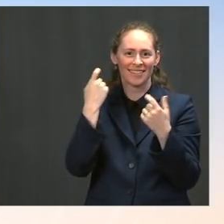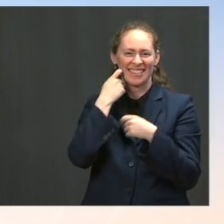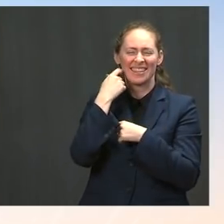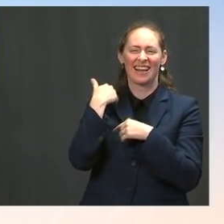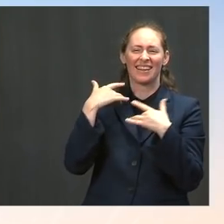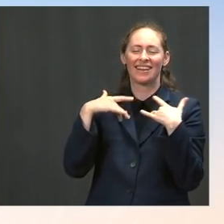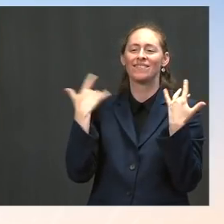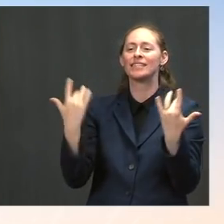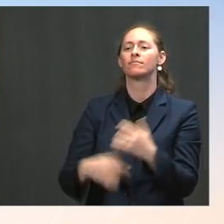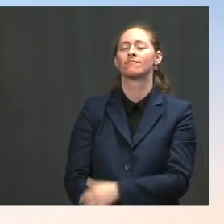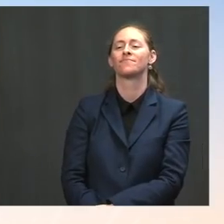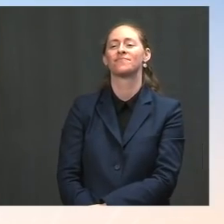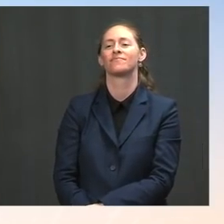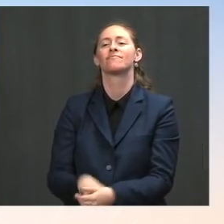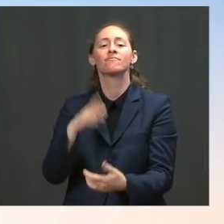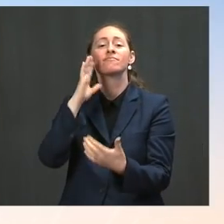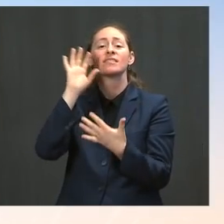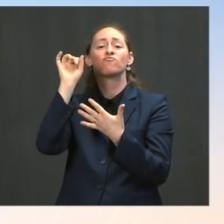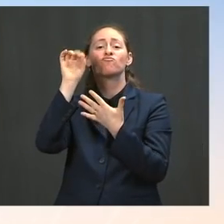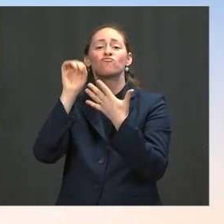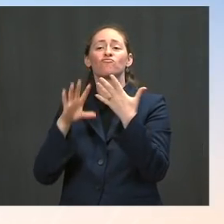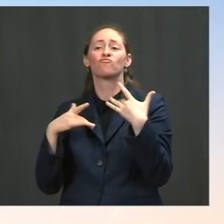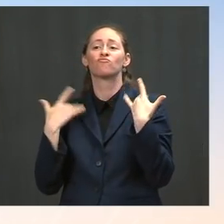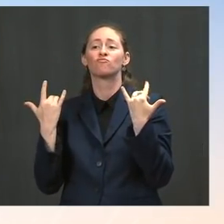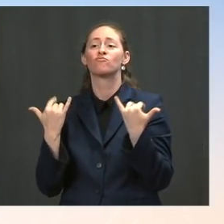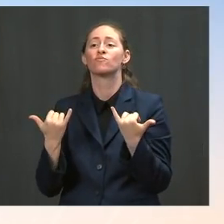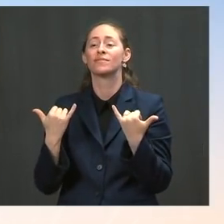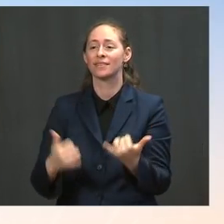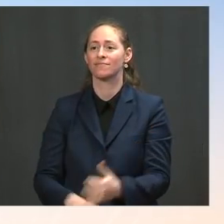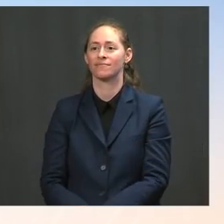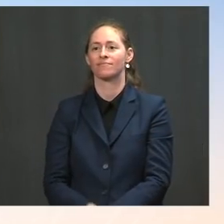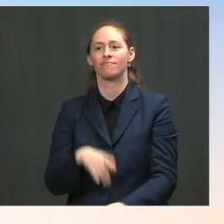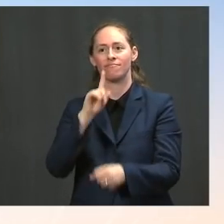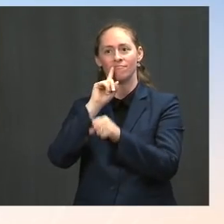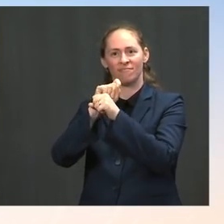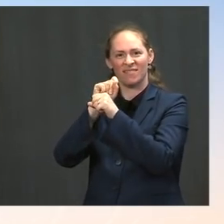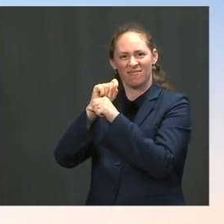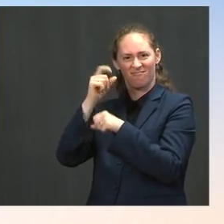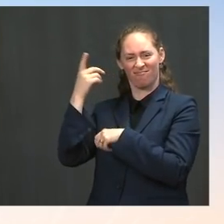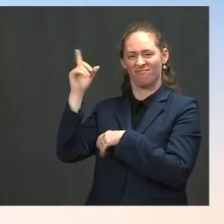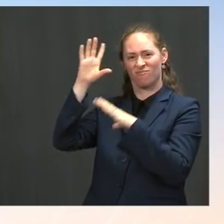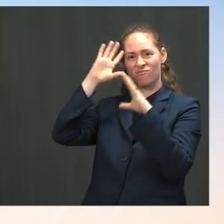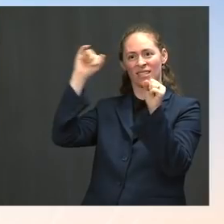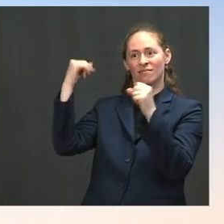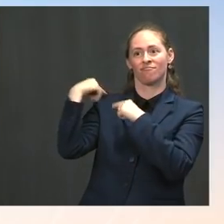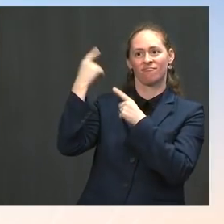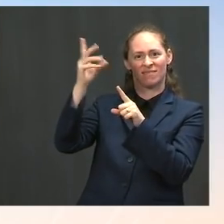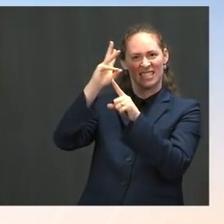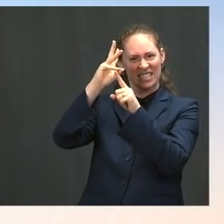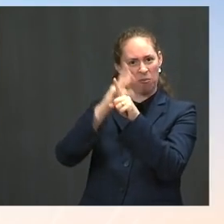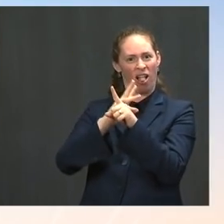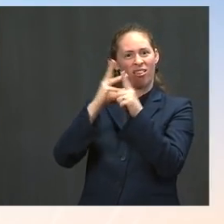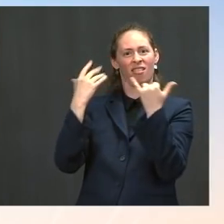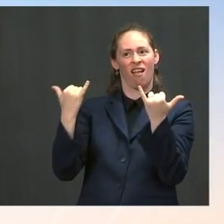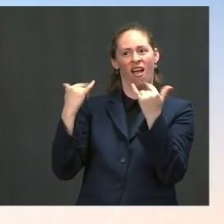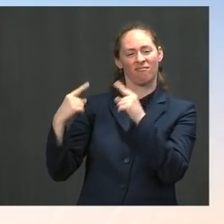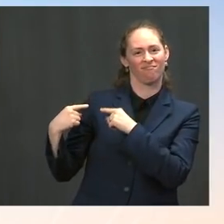Today marks six months under President Biden's -- since President Biden was inaugurated as President of the United States. Time flies when we're having fun.